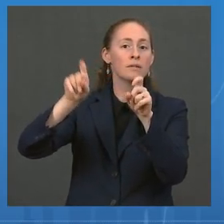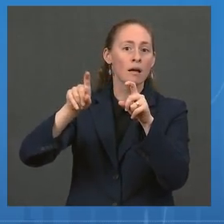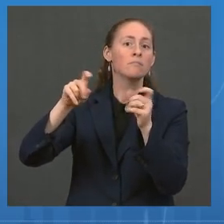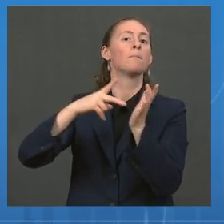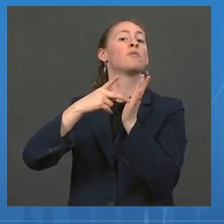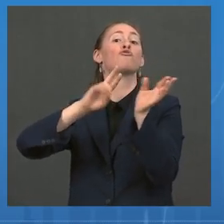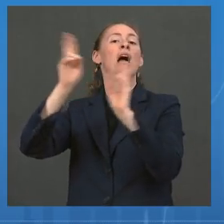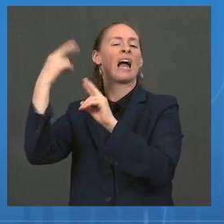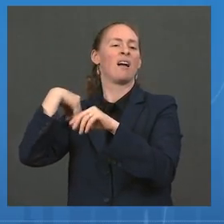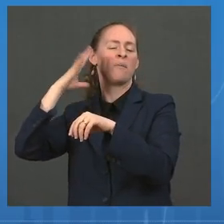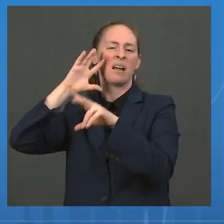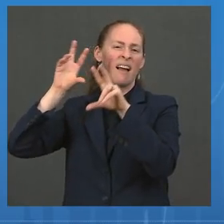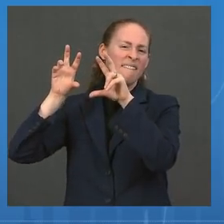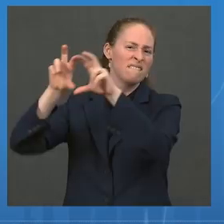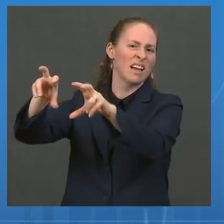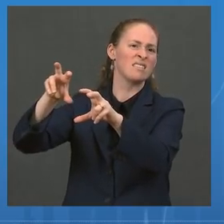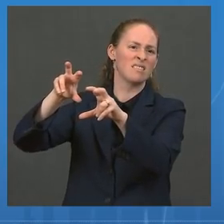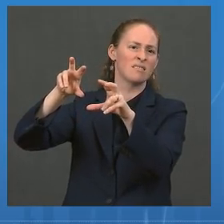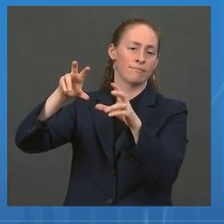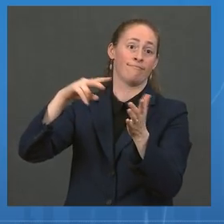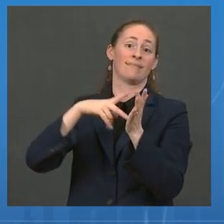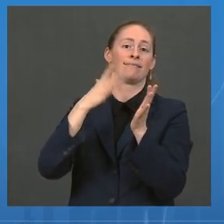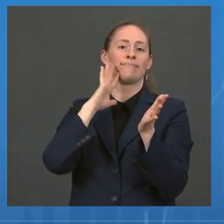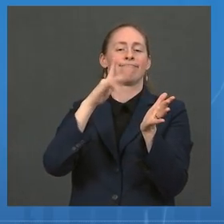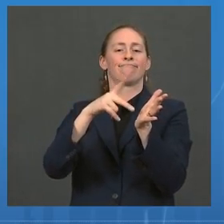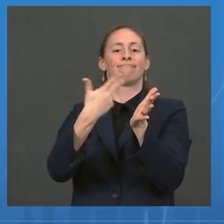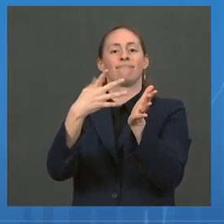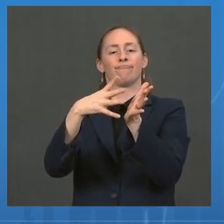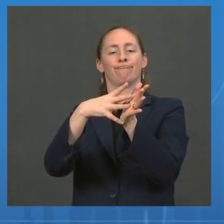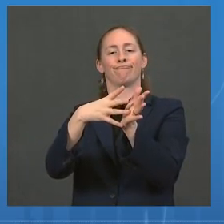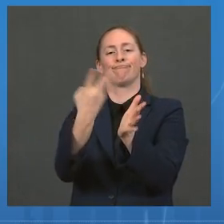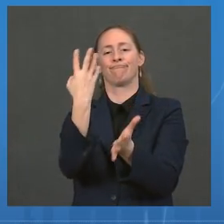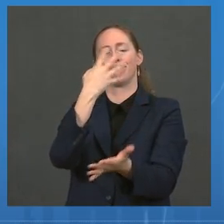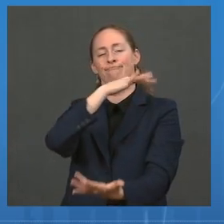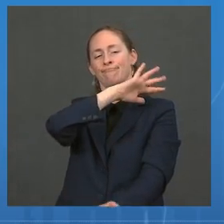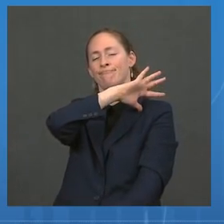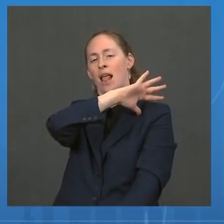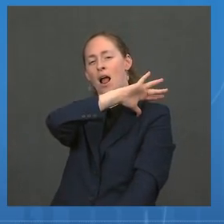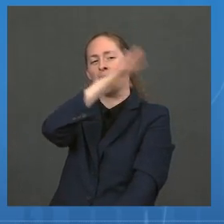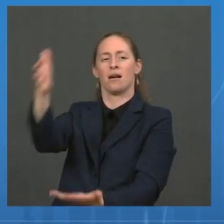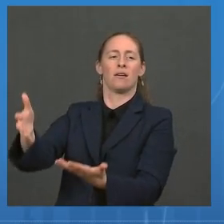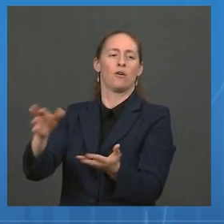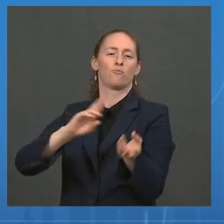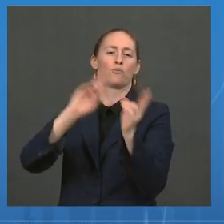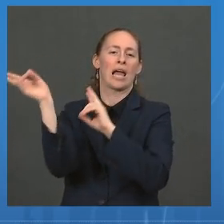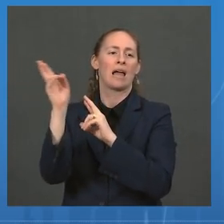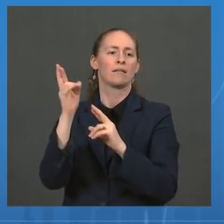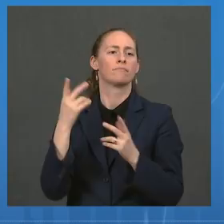we're on track to quadruple. So, we've increased access to at-home testing.